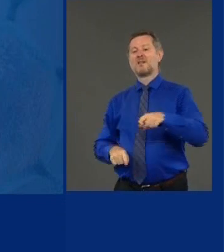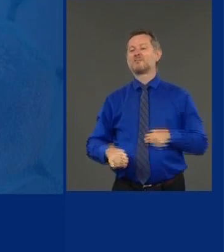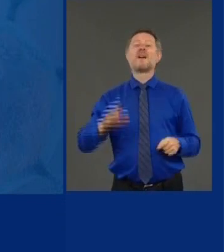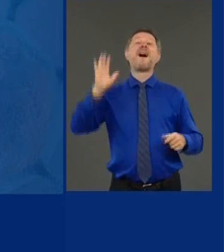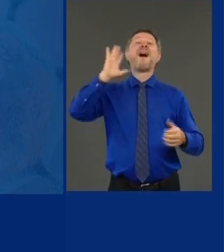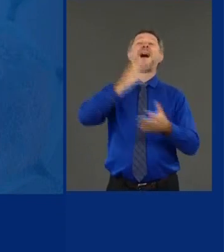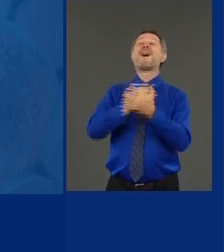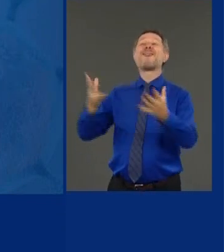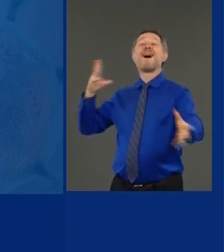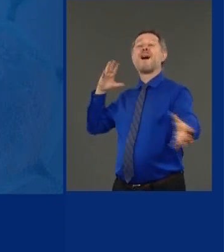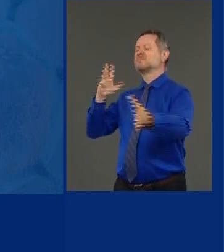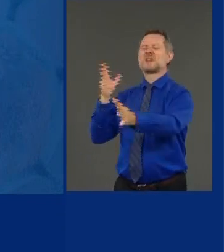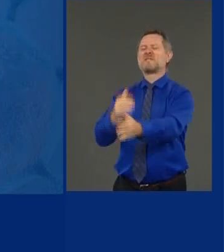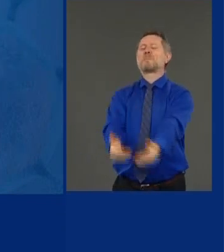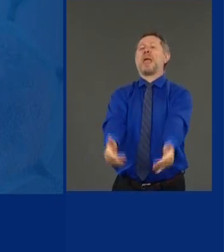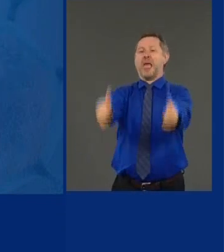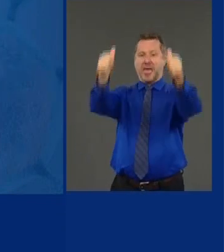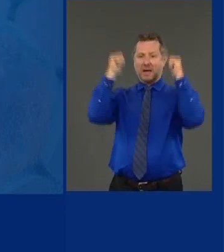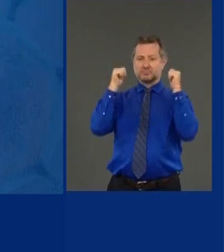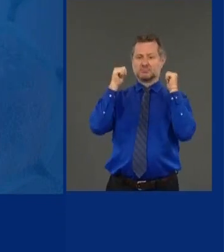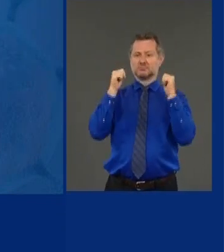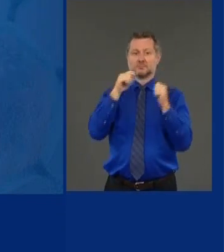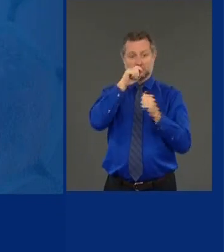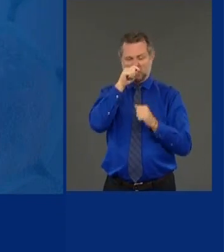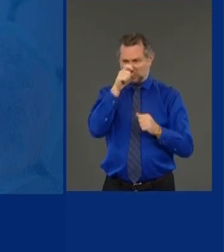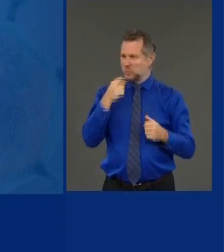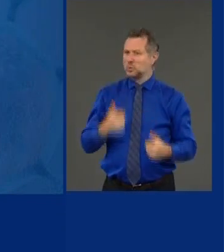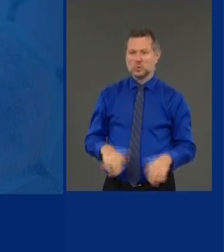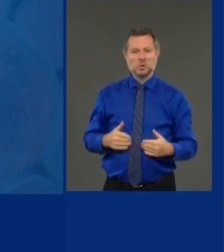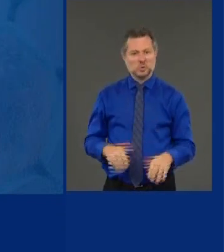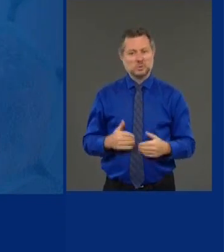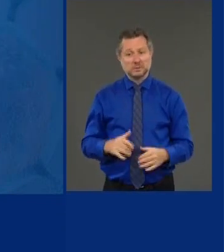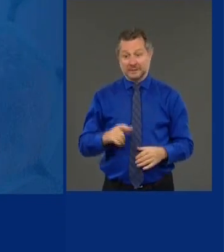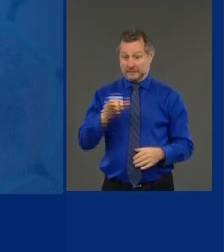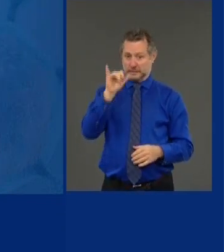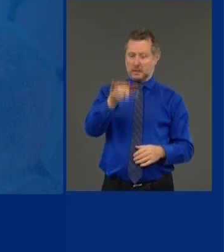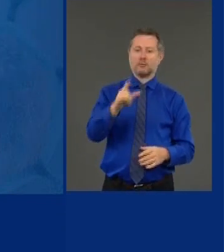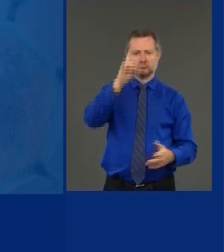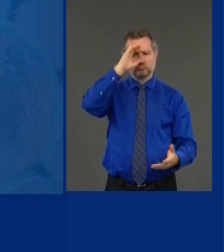SAYING. HIT THE RESET BUTTON. SHUT DOWN EVERYTHING AND START